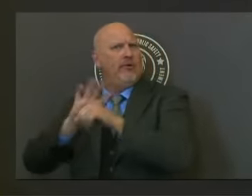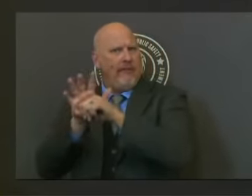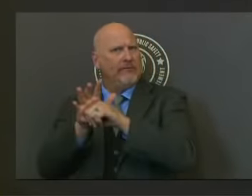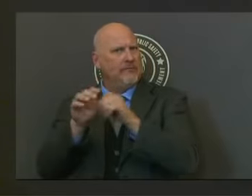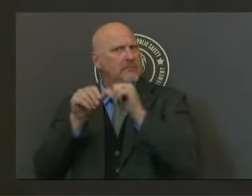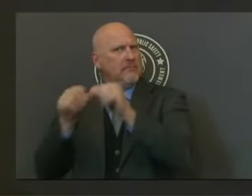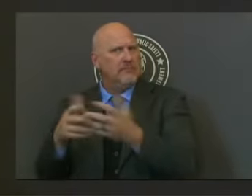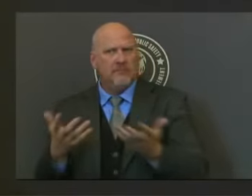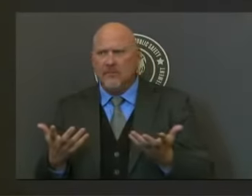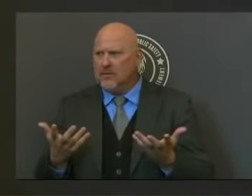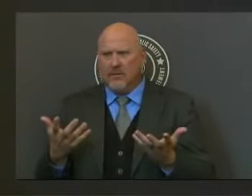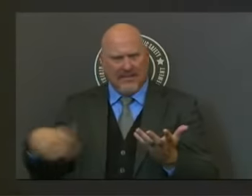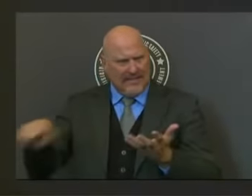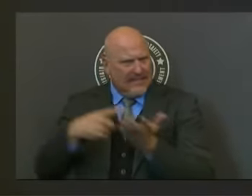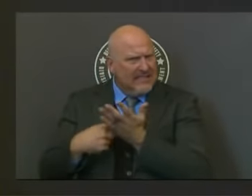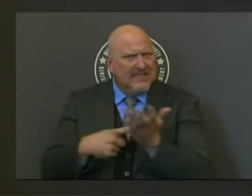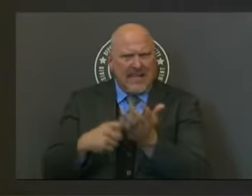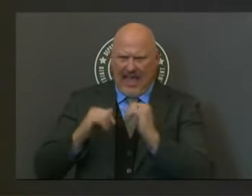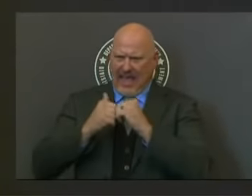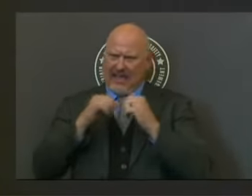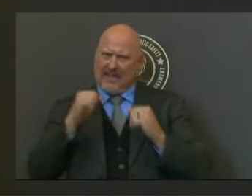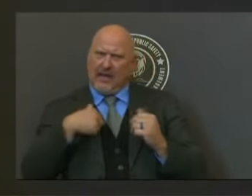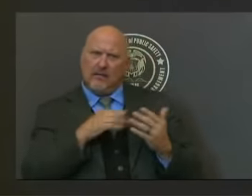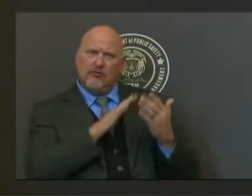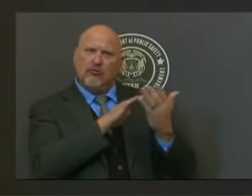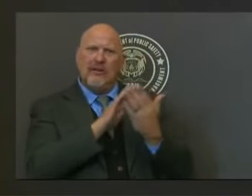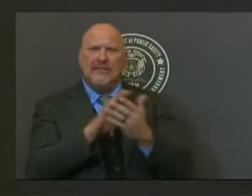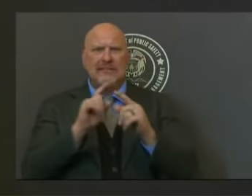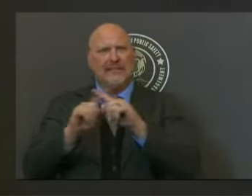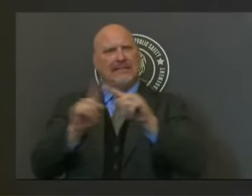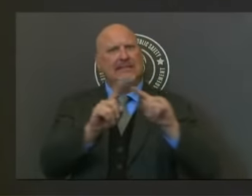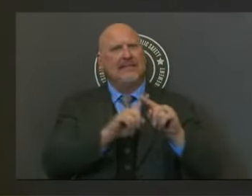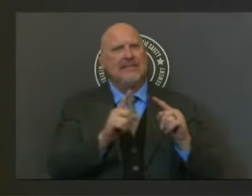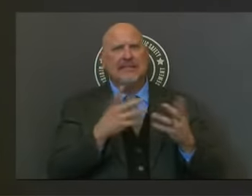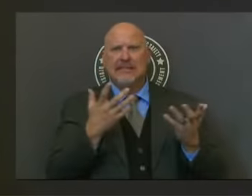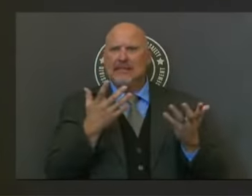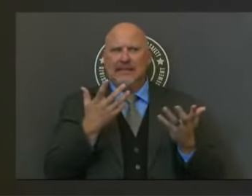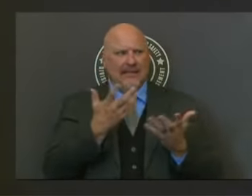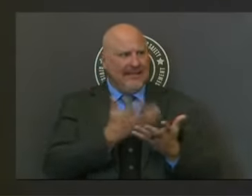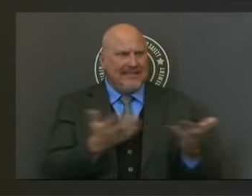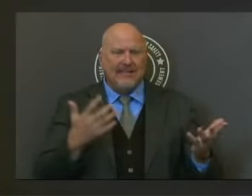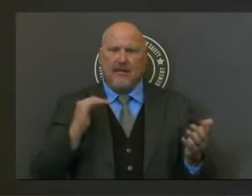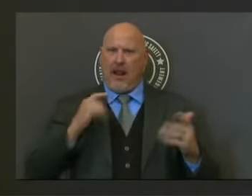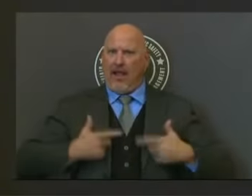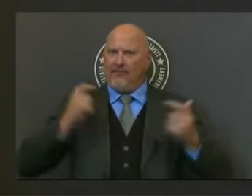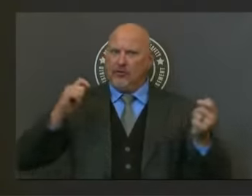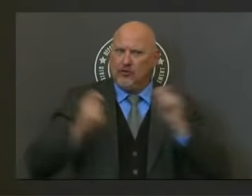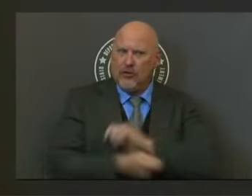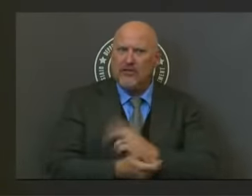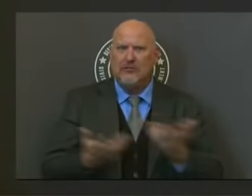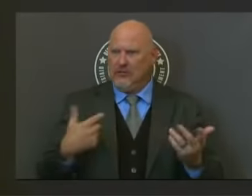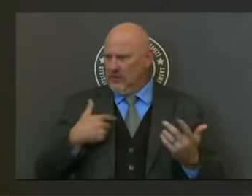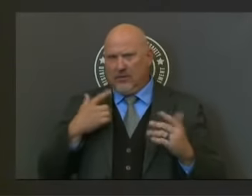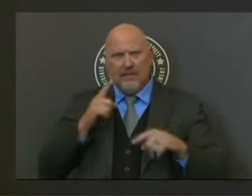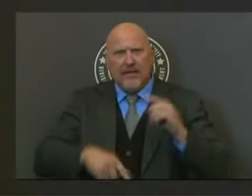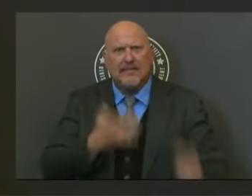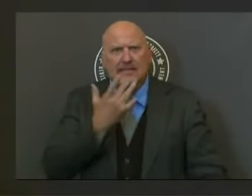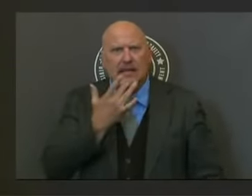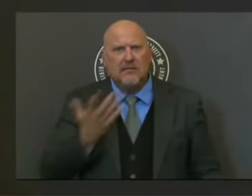addresses in our lives and little a more normal life so